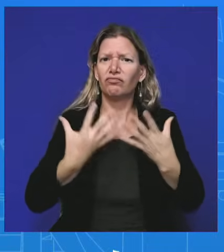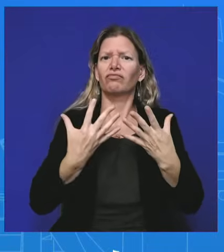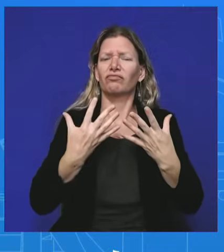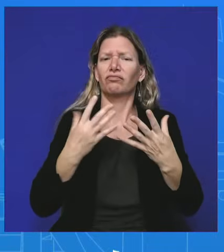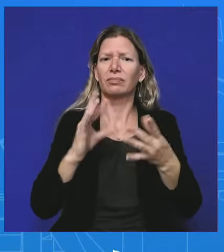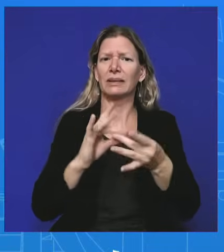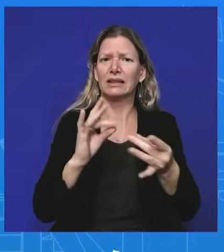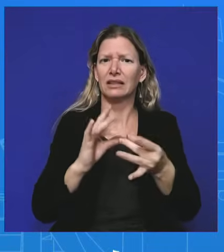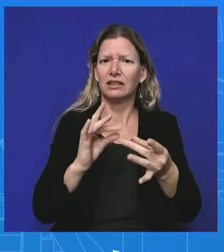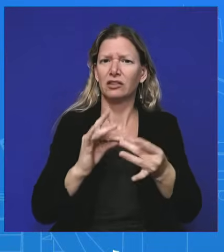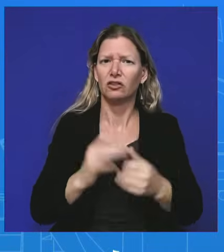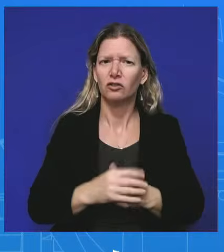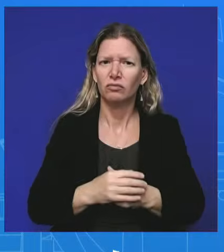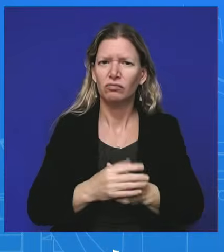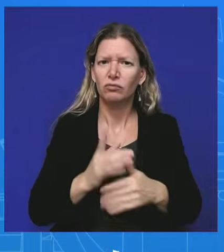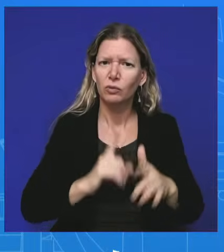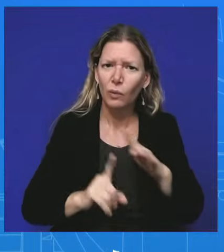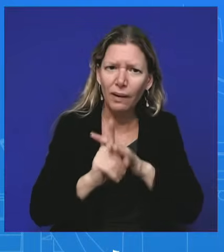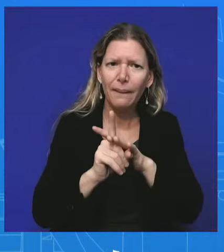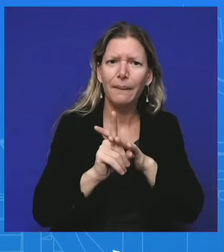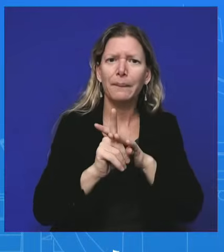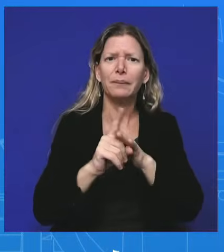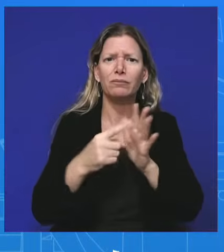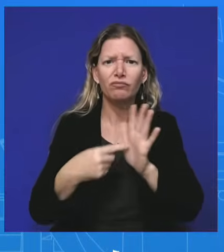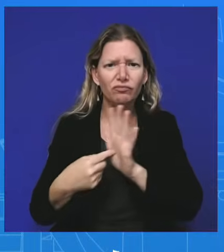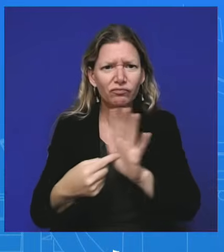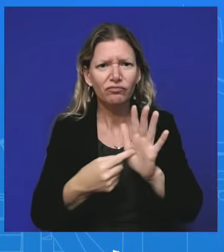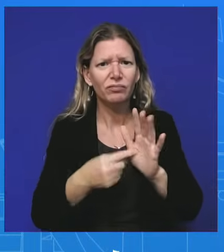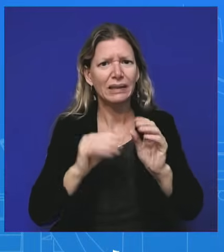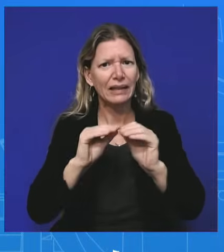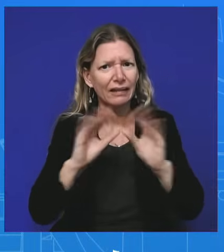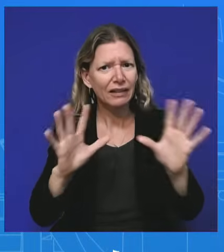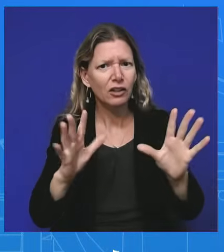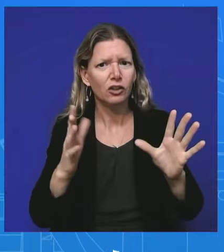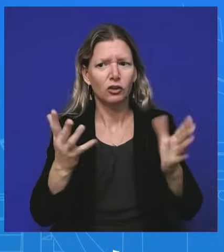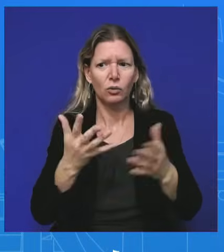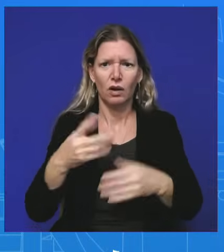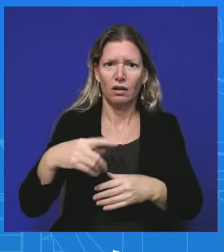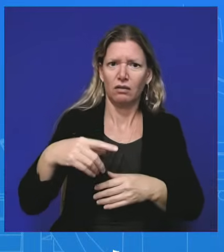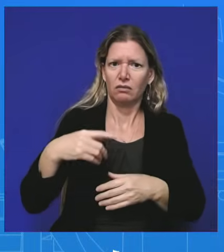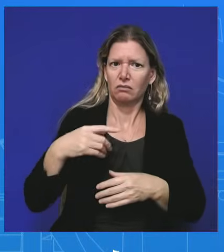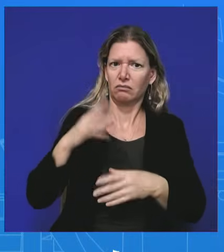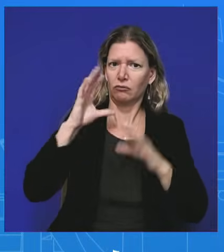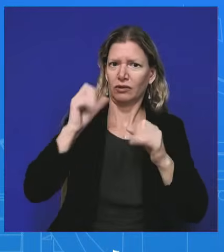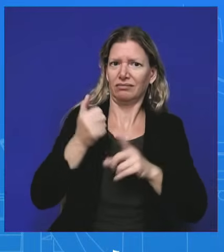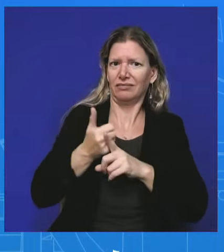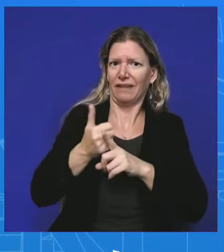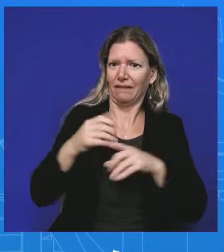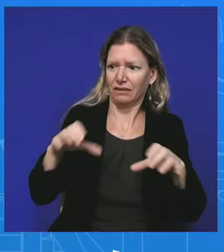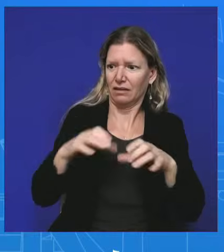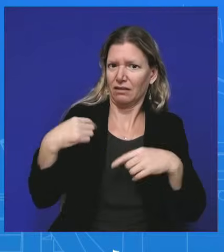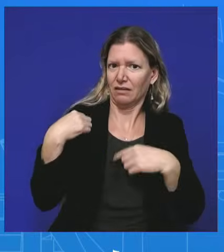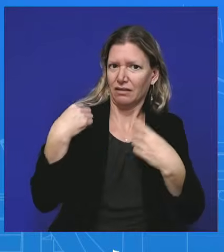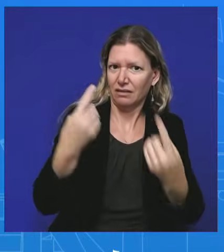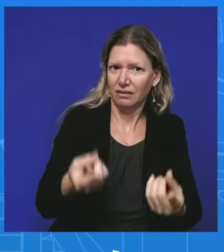as -- as their president, to deliver. And -- and I think to the -- I think to the heart of your question,